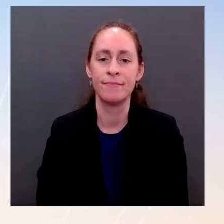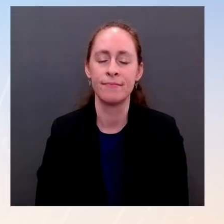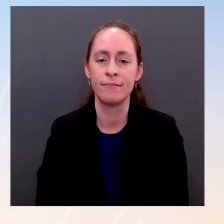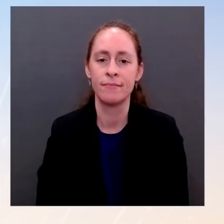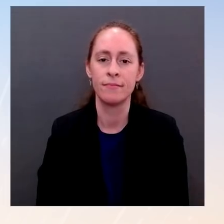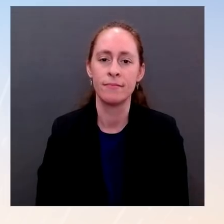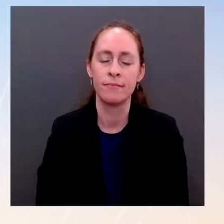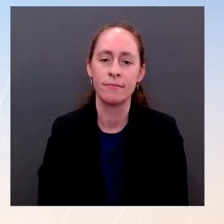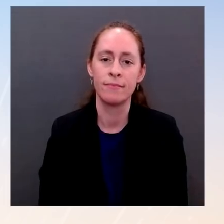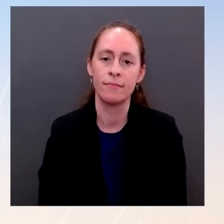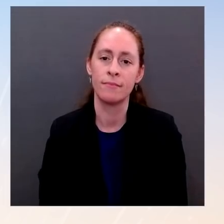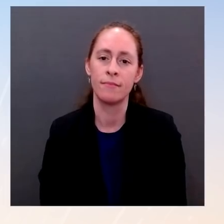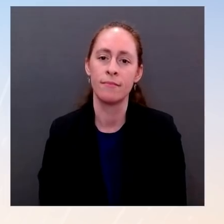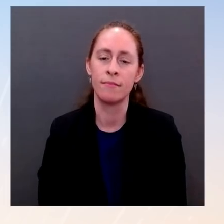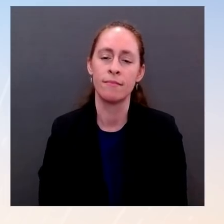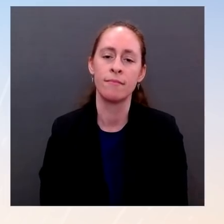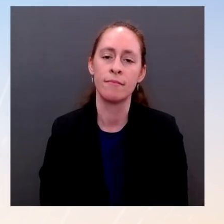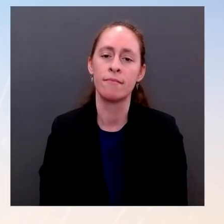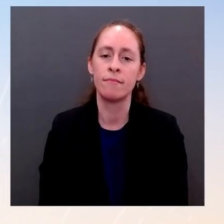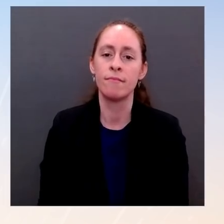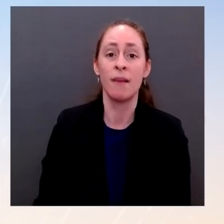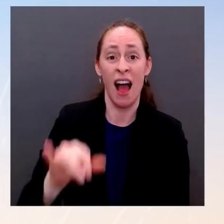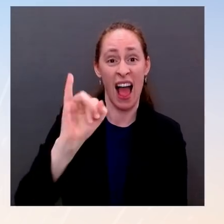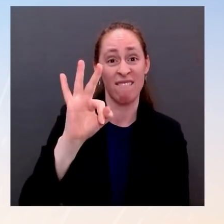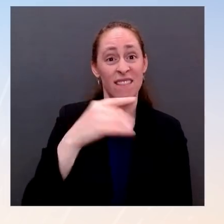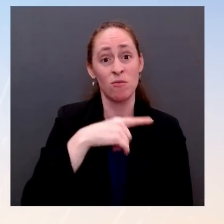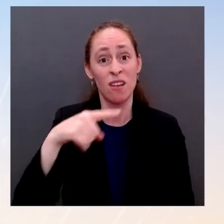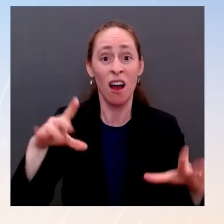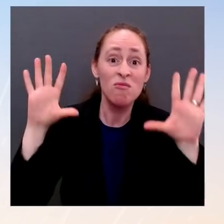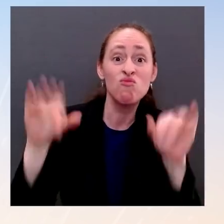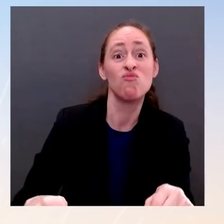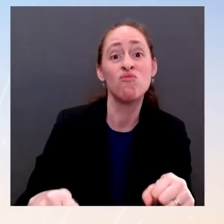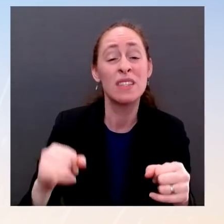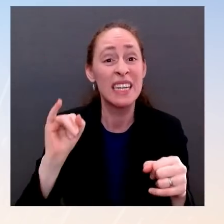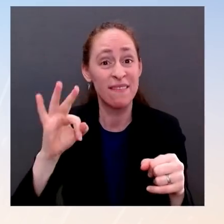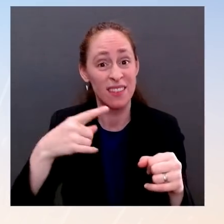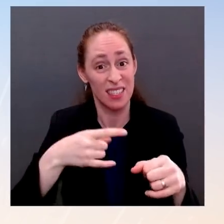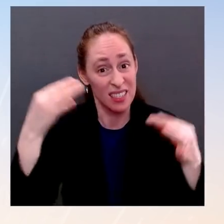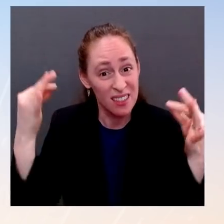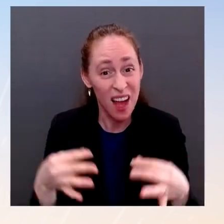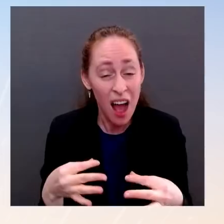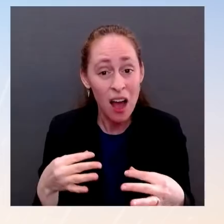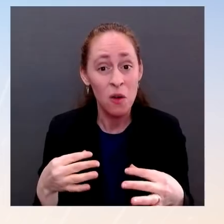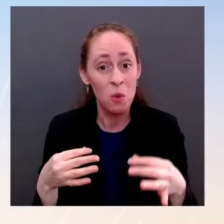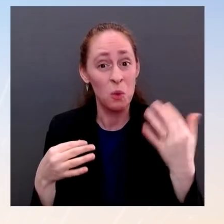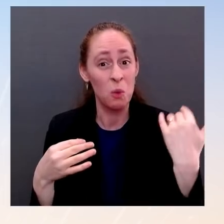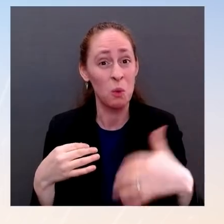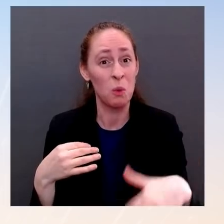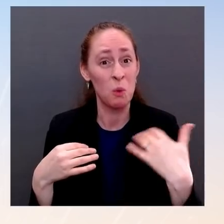in the post-Cold War era. Think of the uncertainties that would cause. Think of the chilling effect that would cause across the European continent.